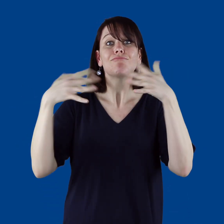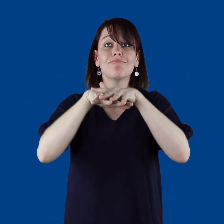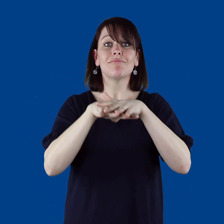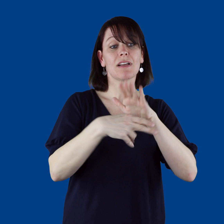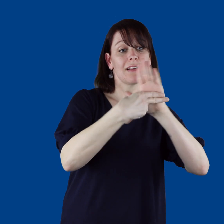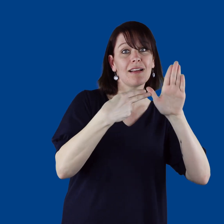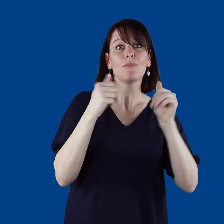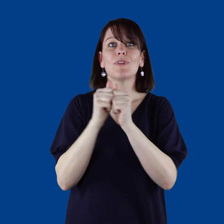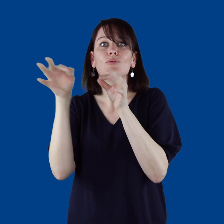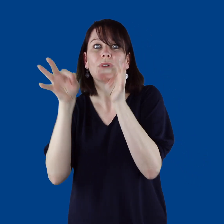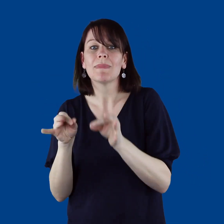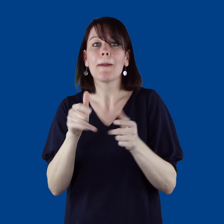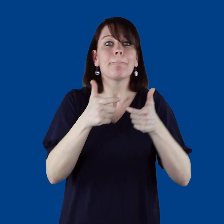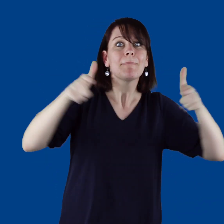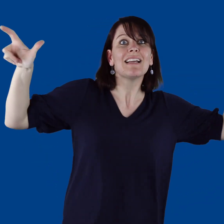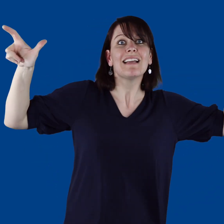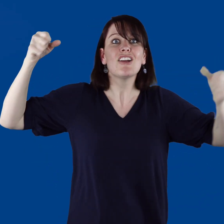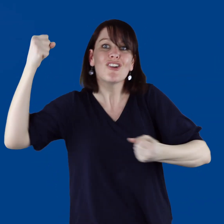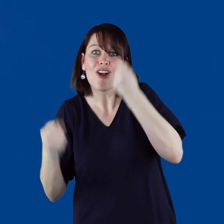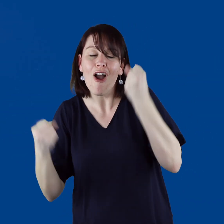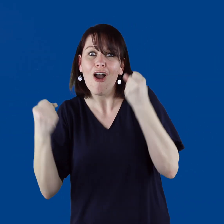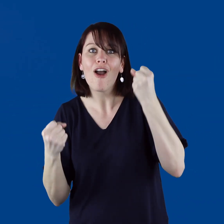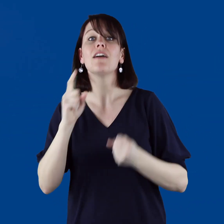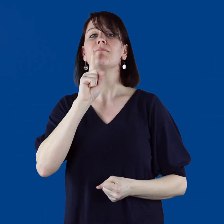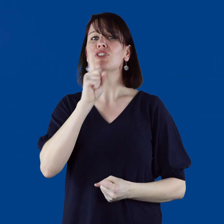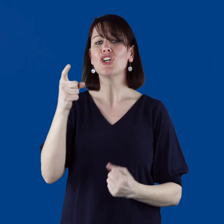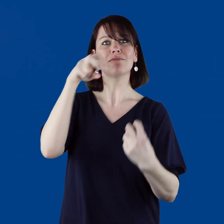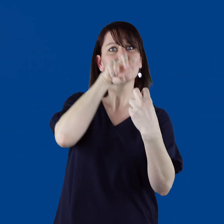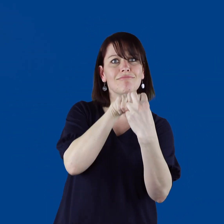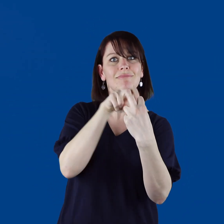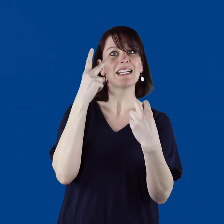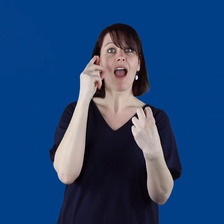You can combine labels with descriptive words such as “big car”. Be sure to move into your child's